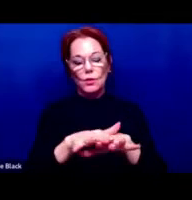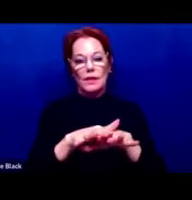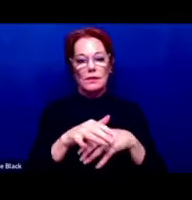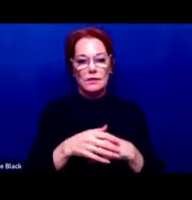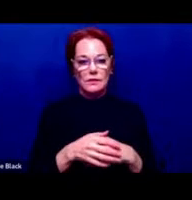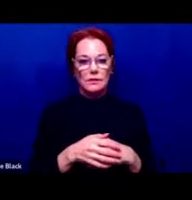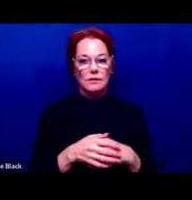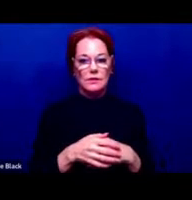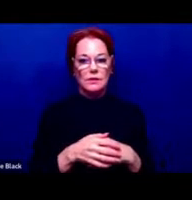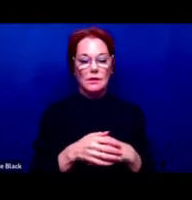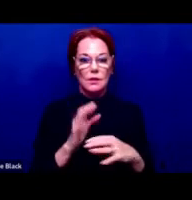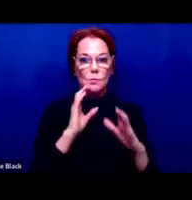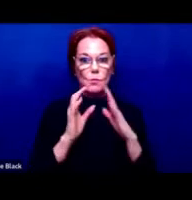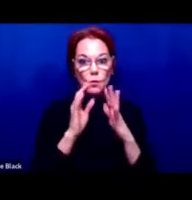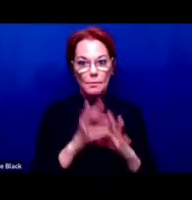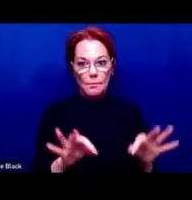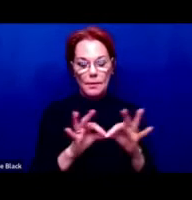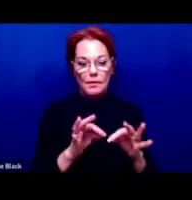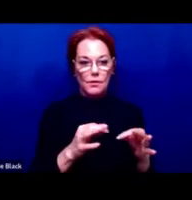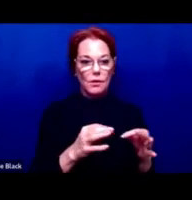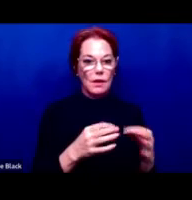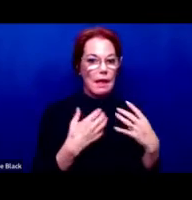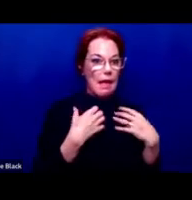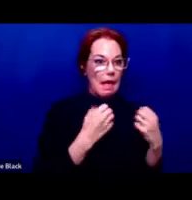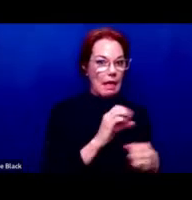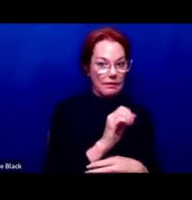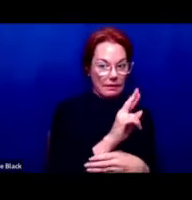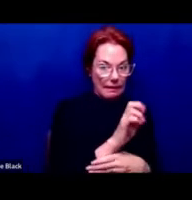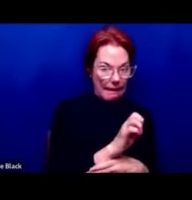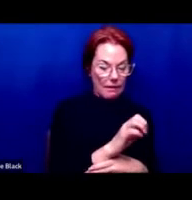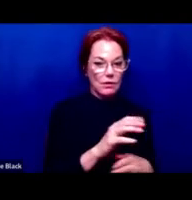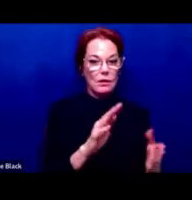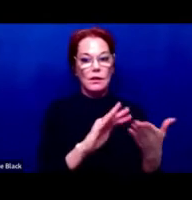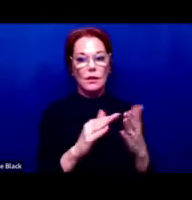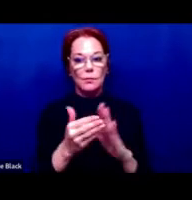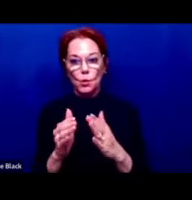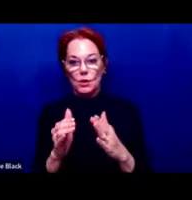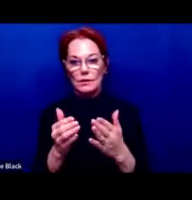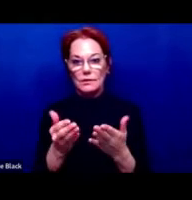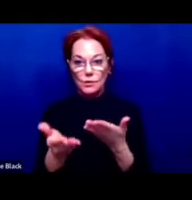between health care, as well as community systems, community services that are in the